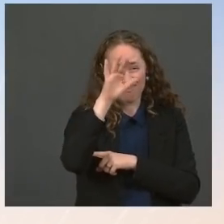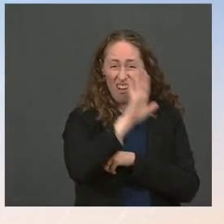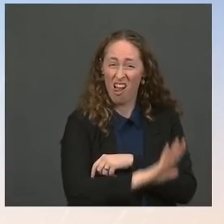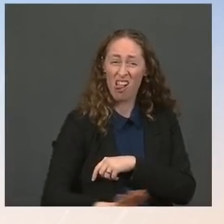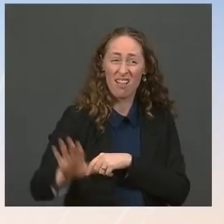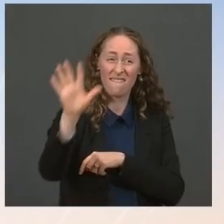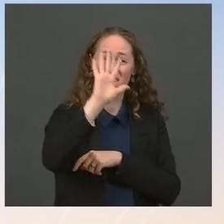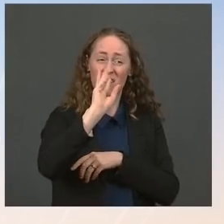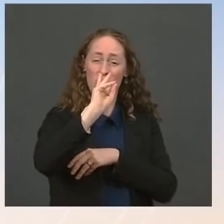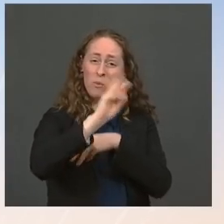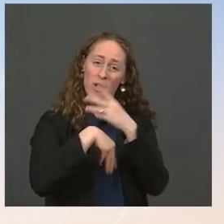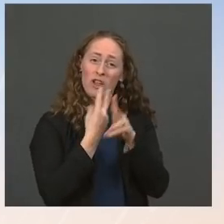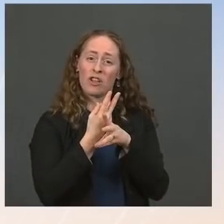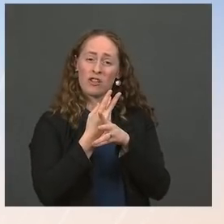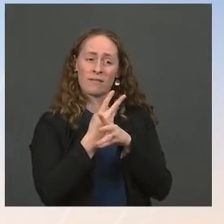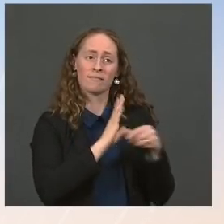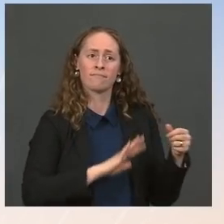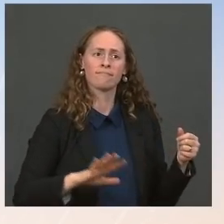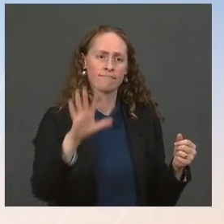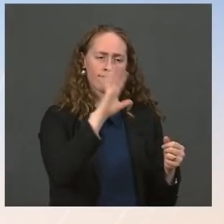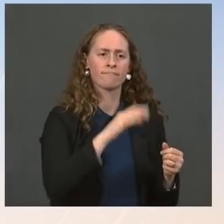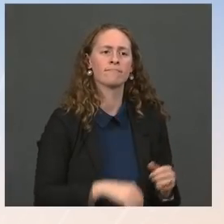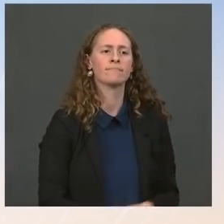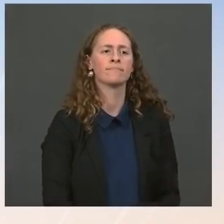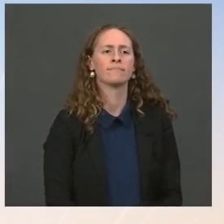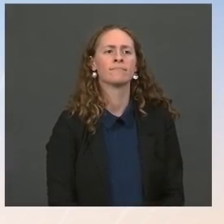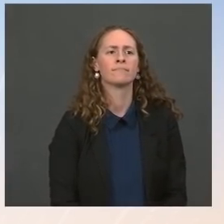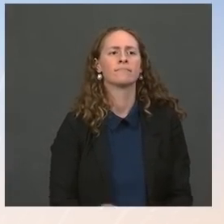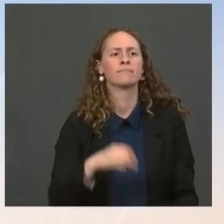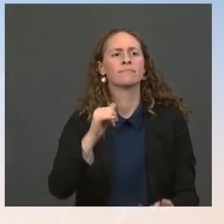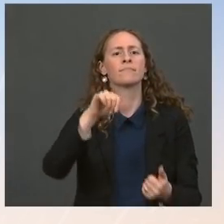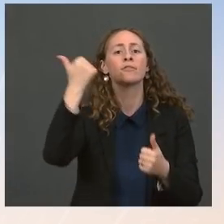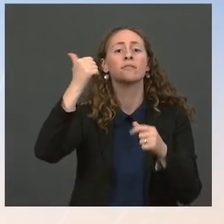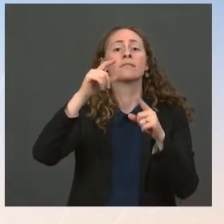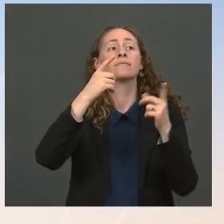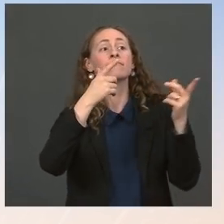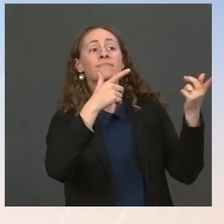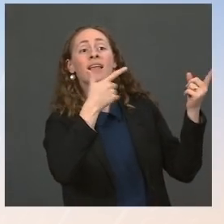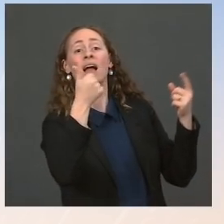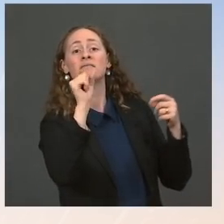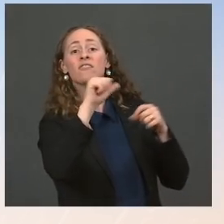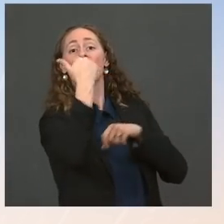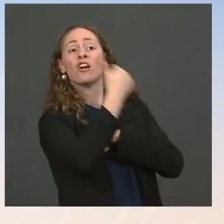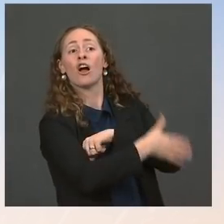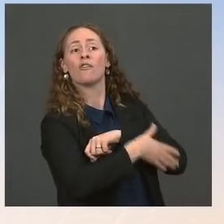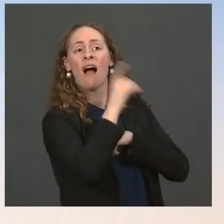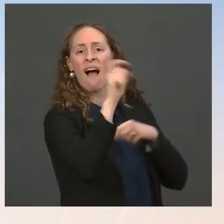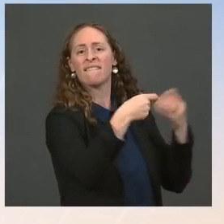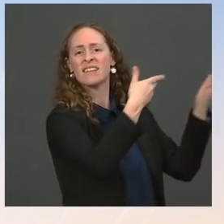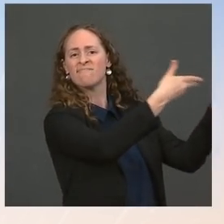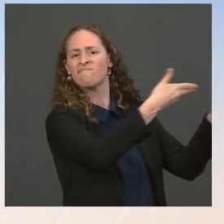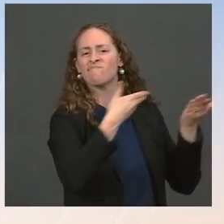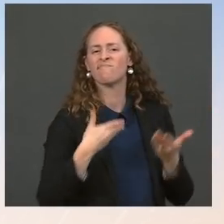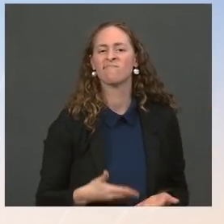to continue to export natural gas. There are a range of, of course, options that we can look into to help address,